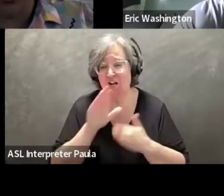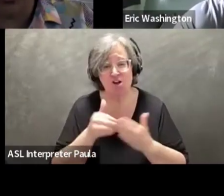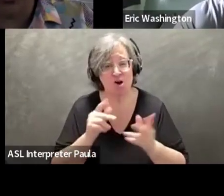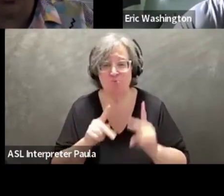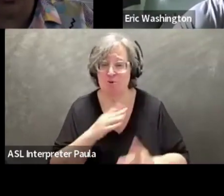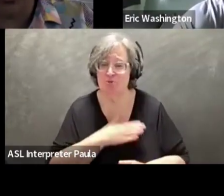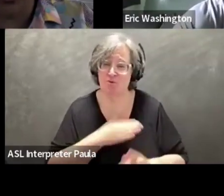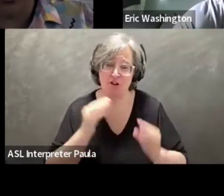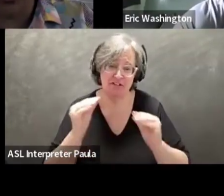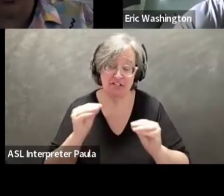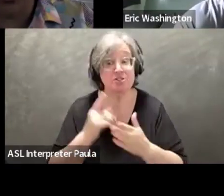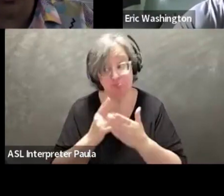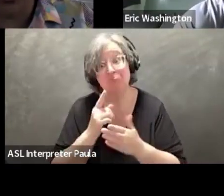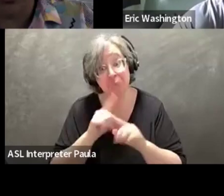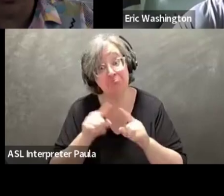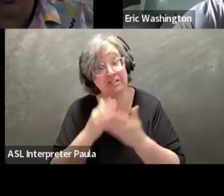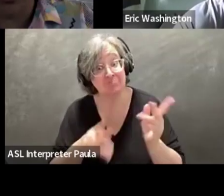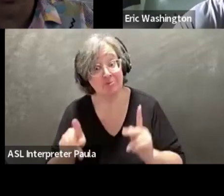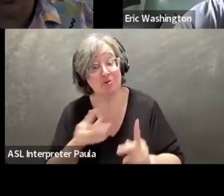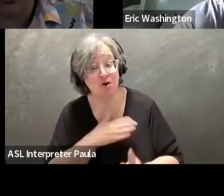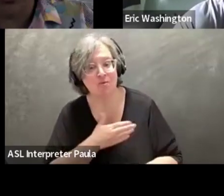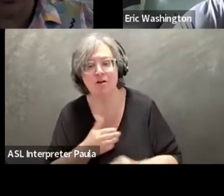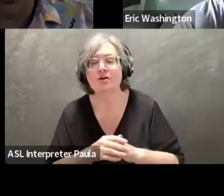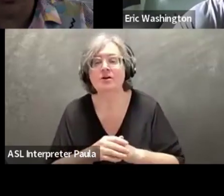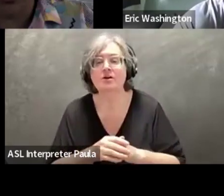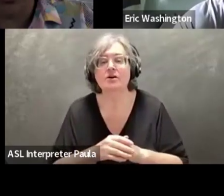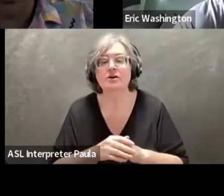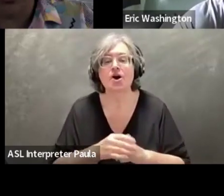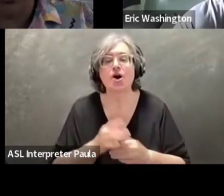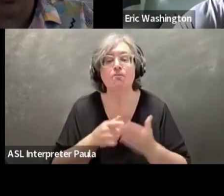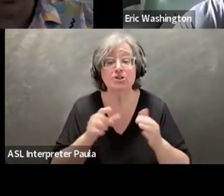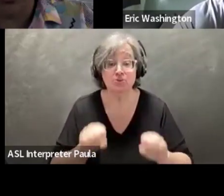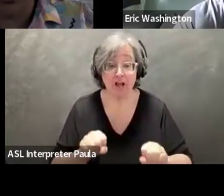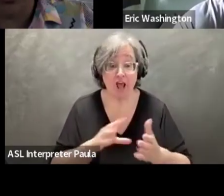are so just taking what you can learn and applying it. And so